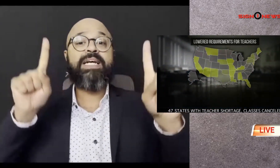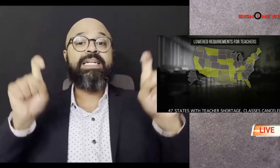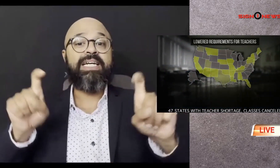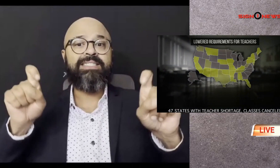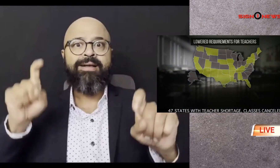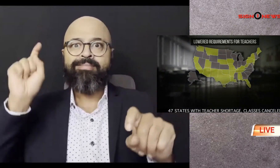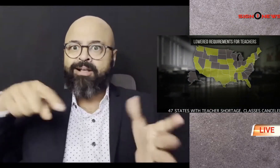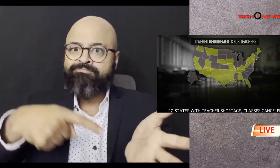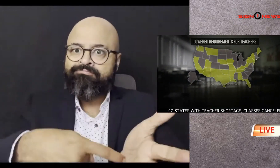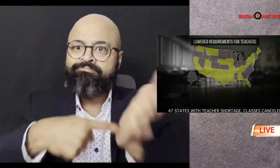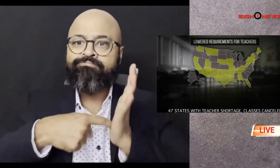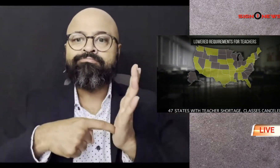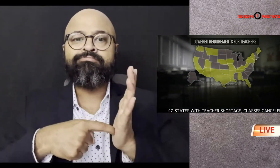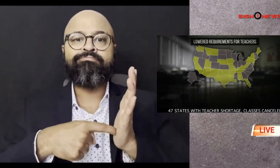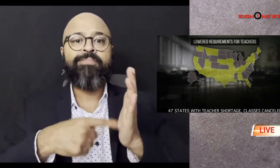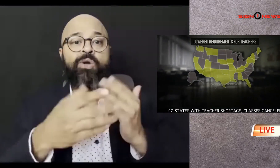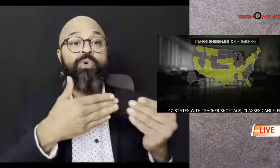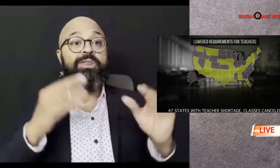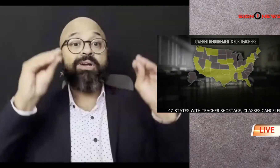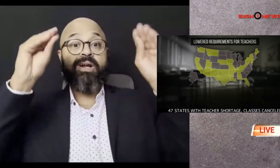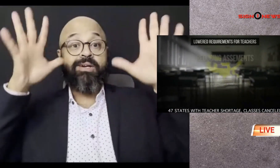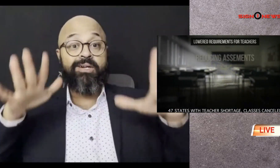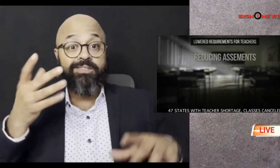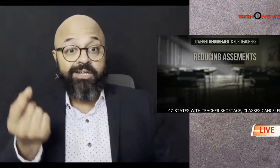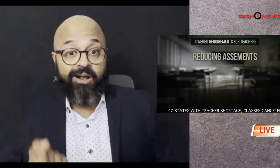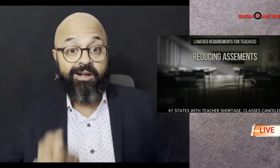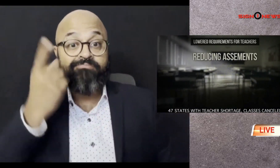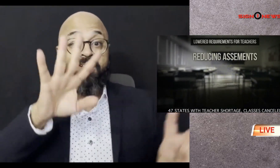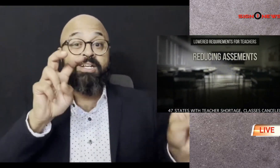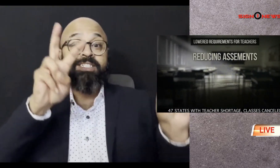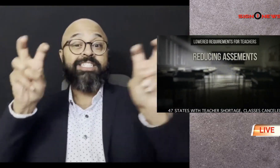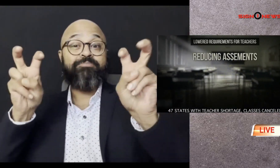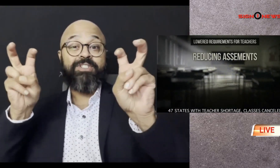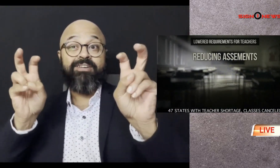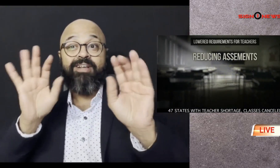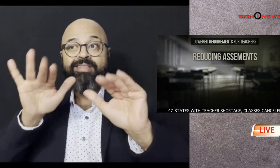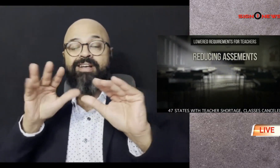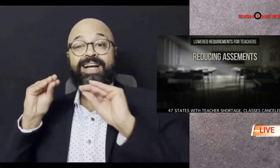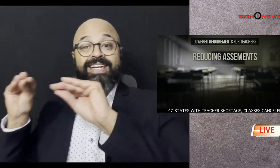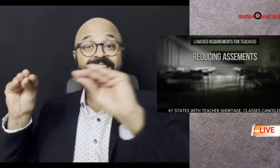tests that determine whether teachers understand the subject they will teach